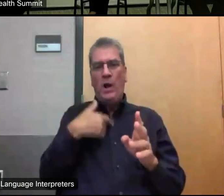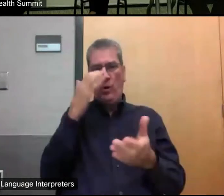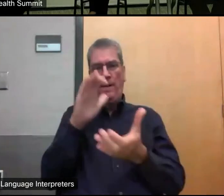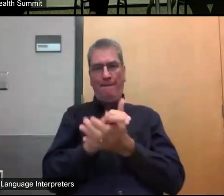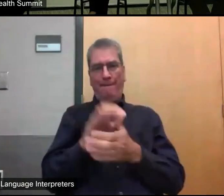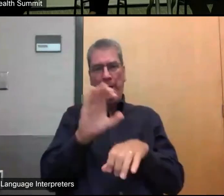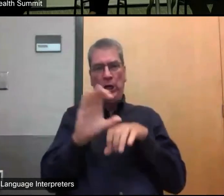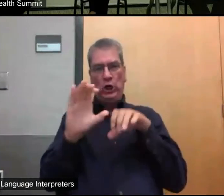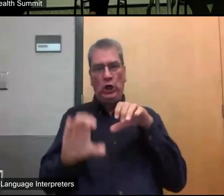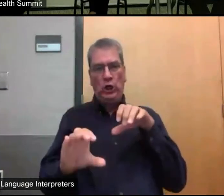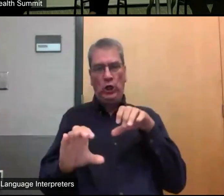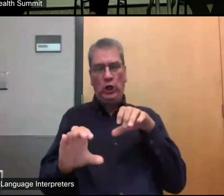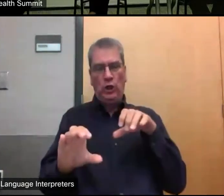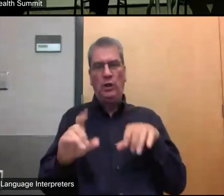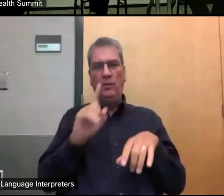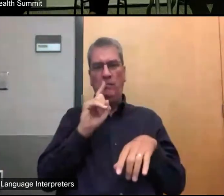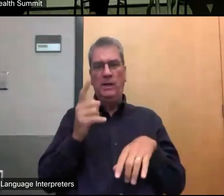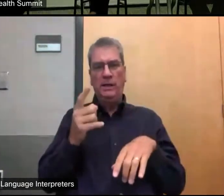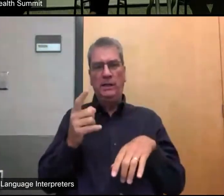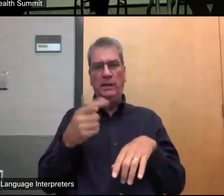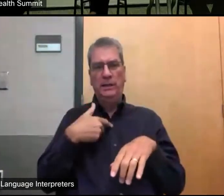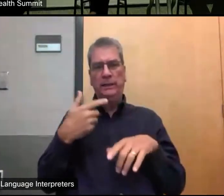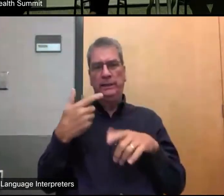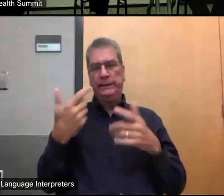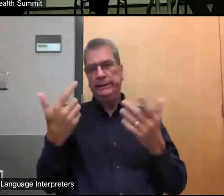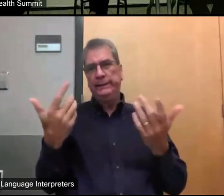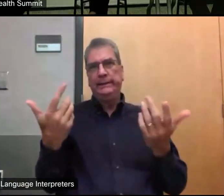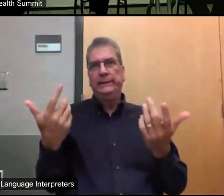to dispel all of that misinformation disinformation on widespread.